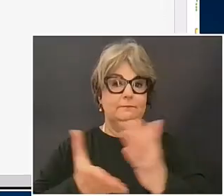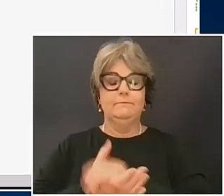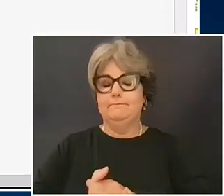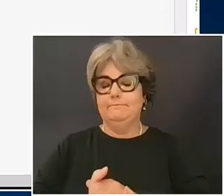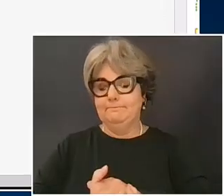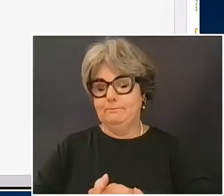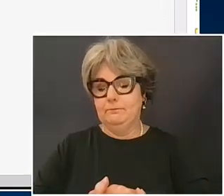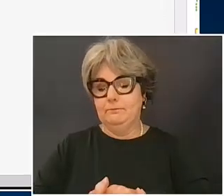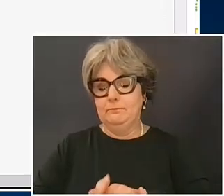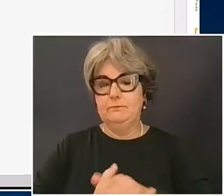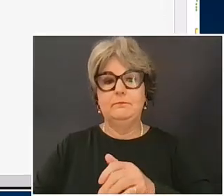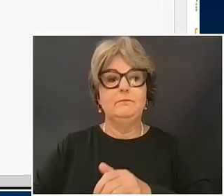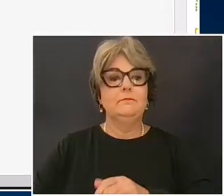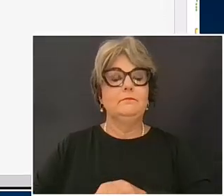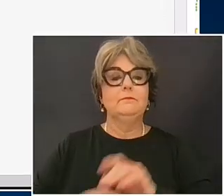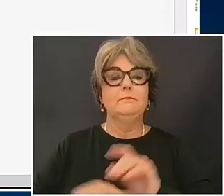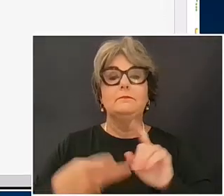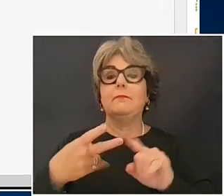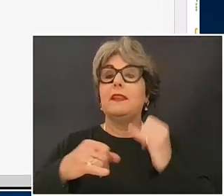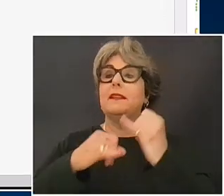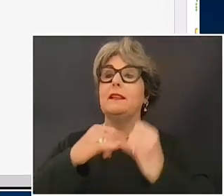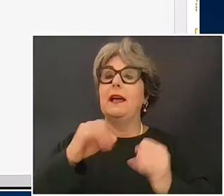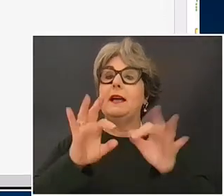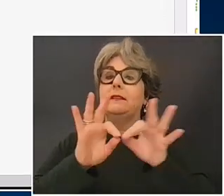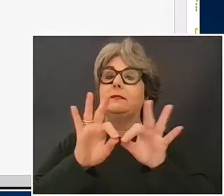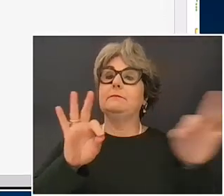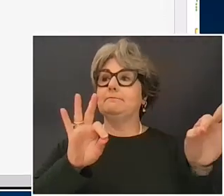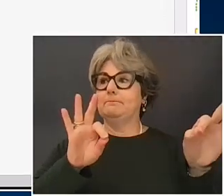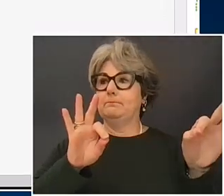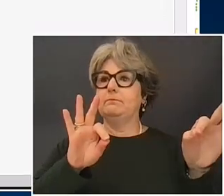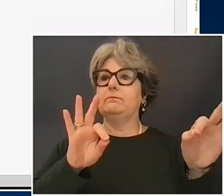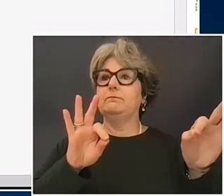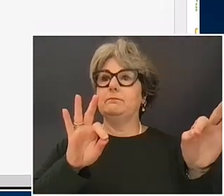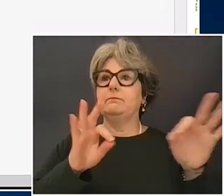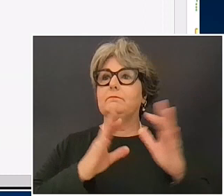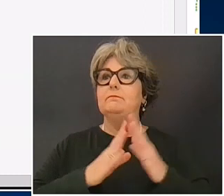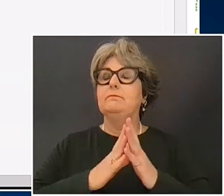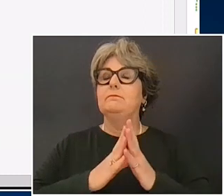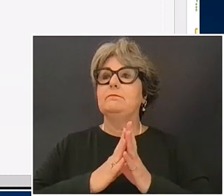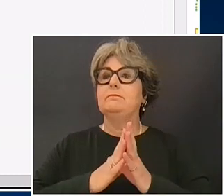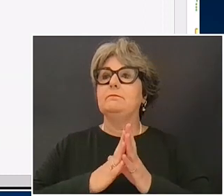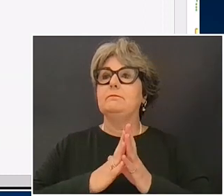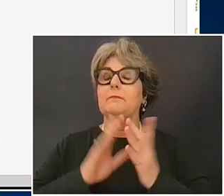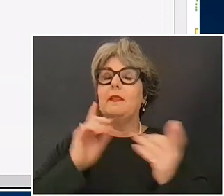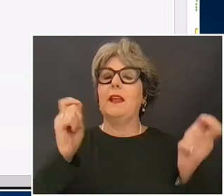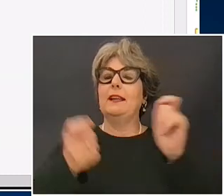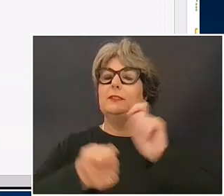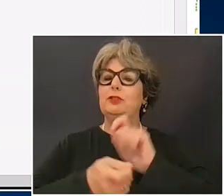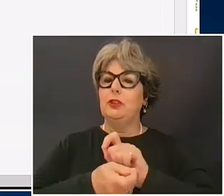Alright. And then the last item here. This was a change to the way that the